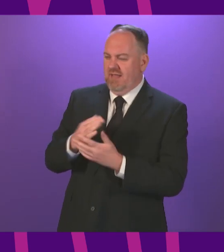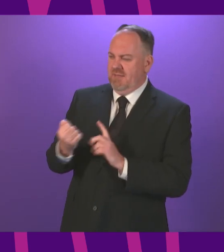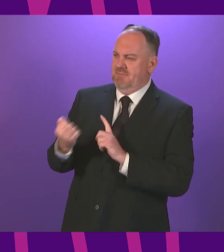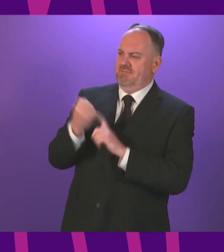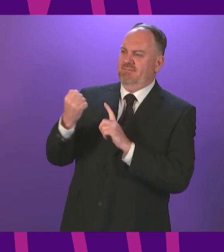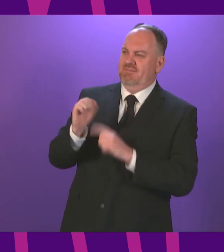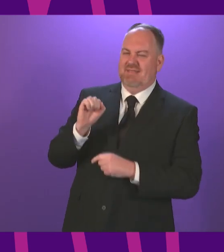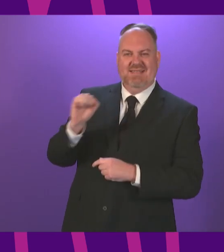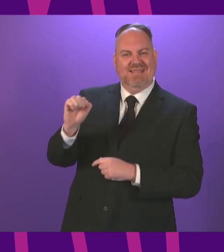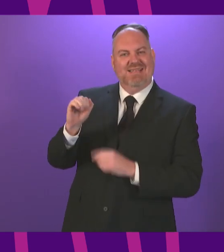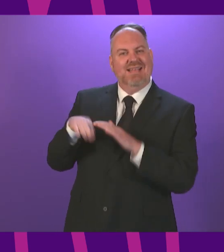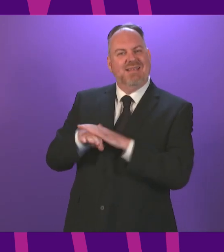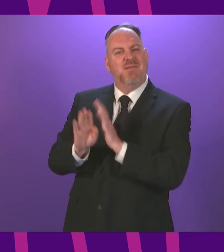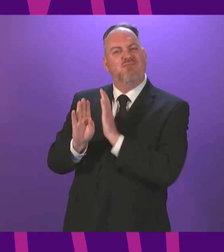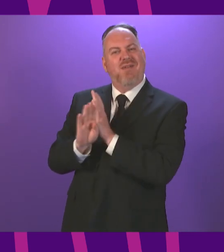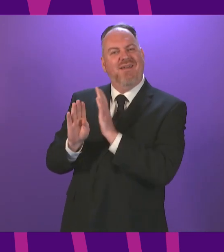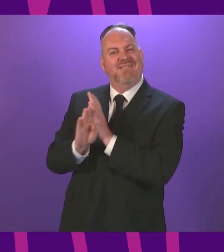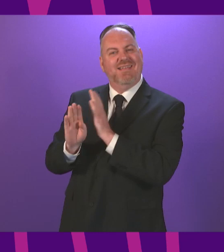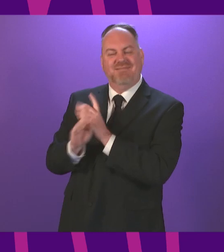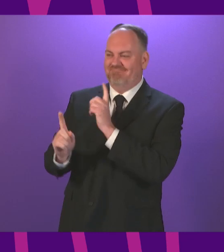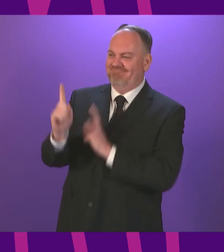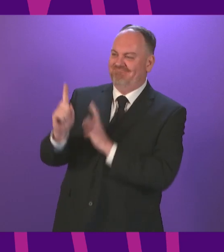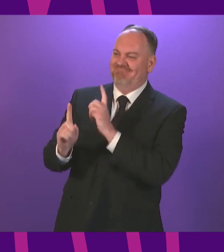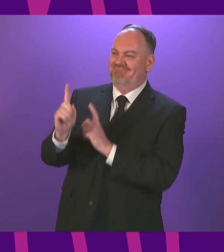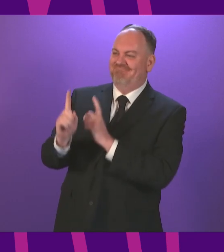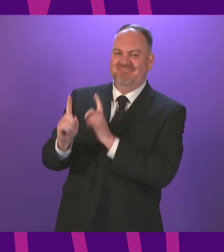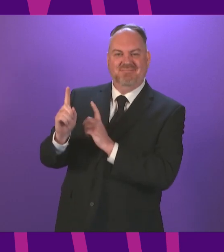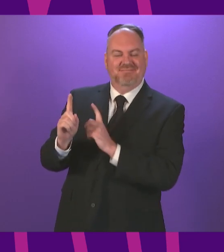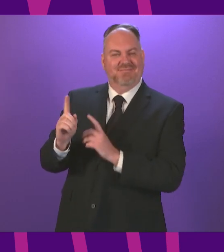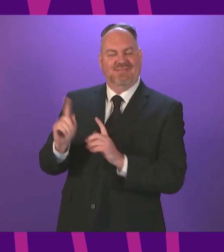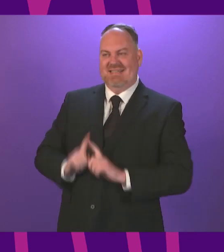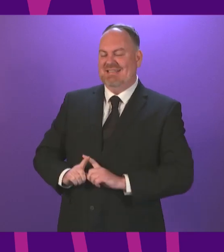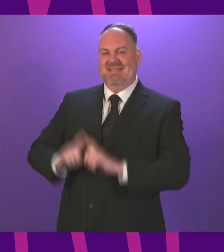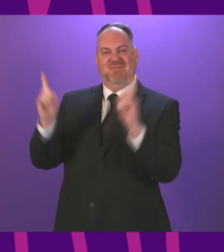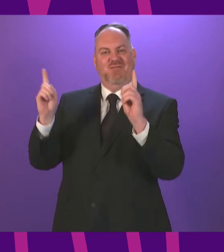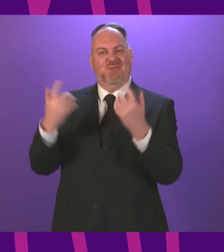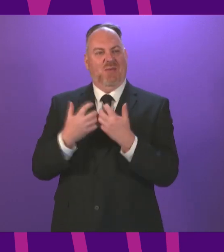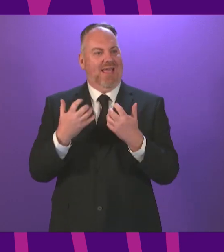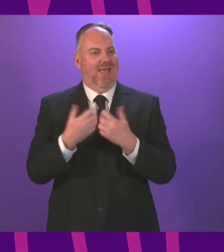in private from the way that he was sometimes characterised in public. He was a thoughtful man,